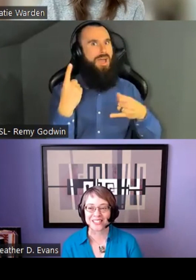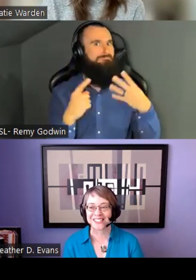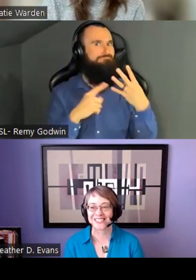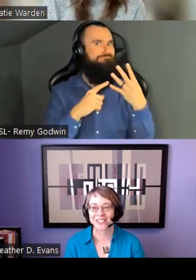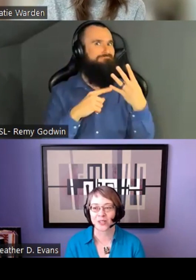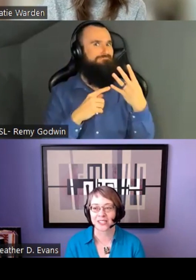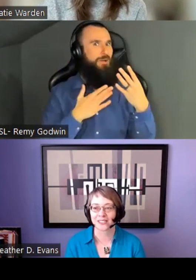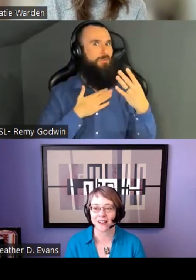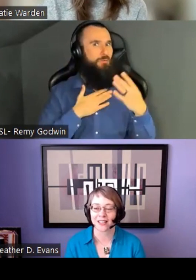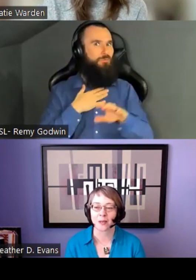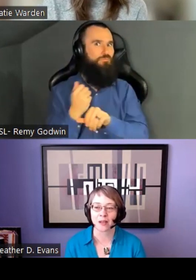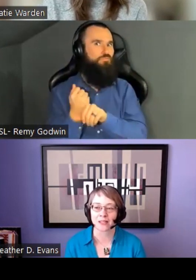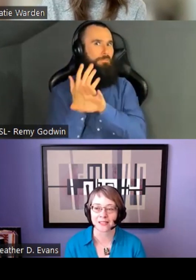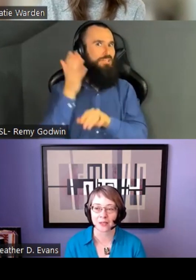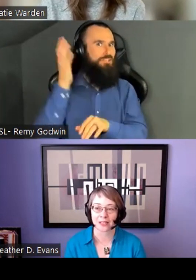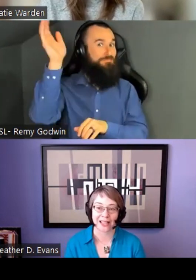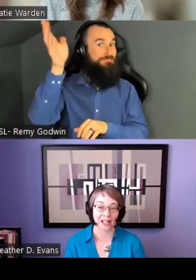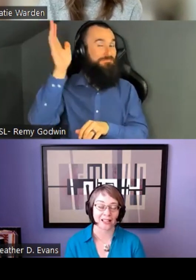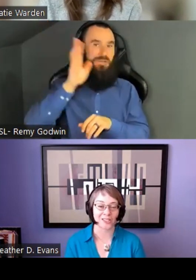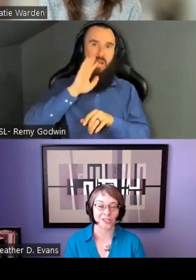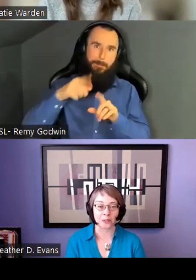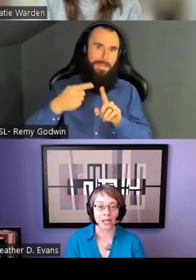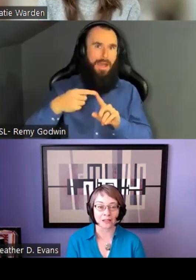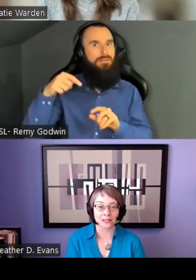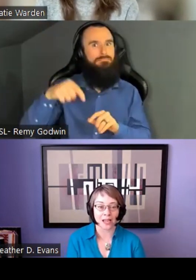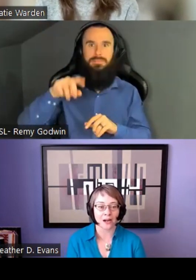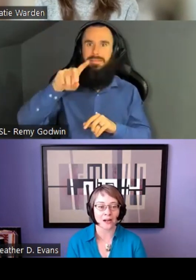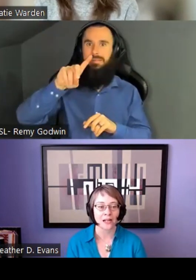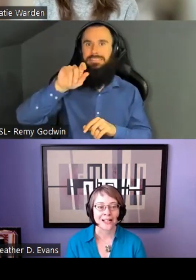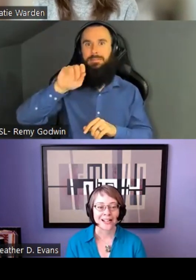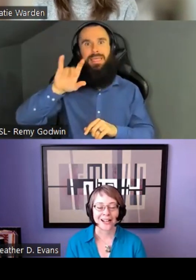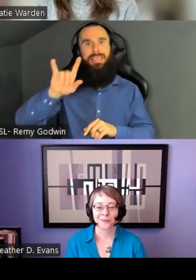in this series talking about disability allyship in healthcare.